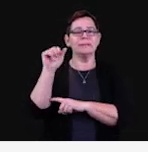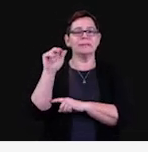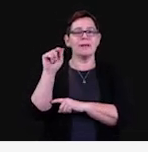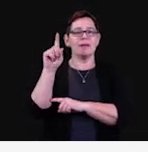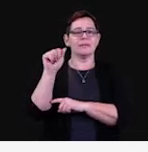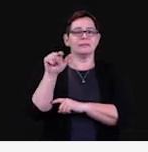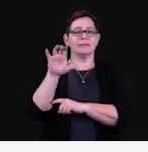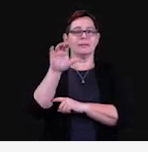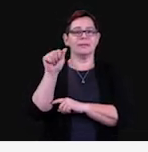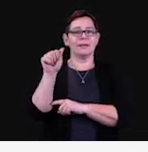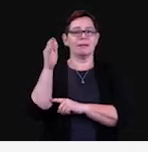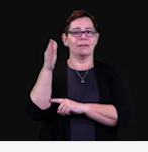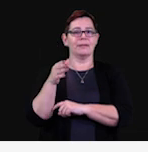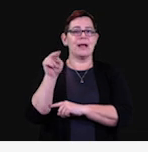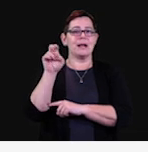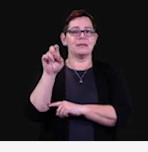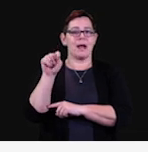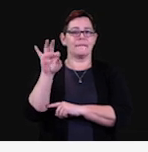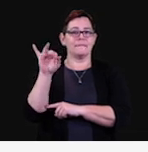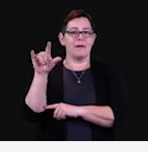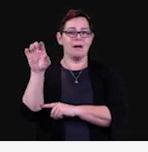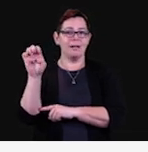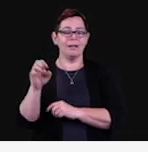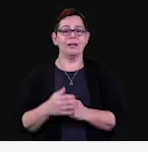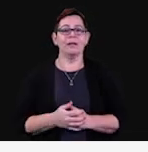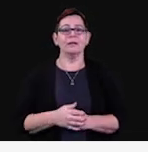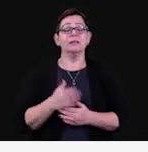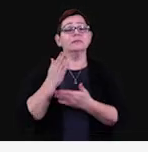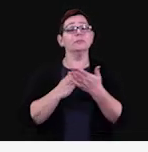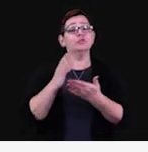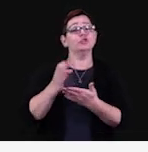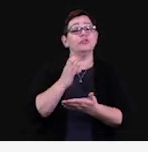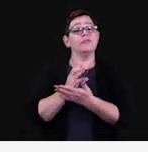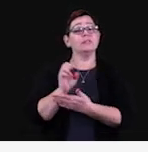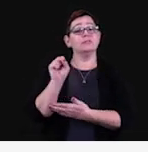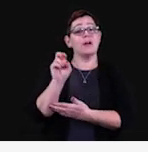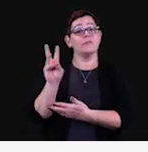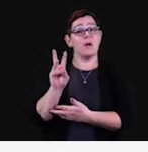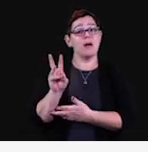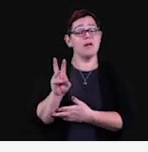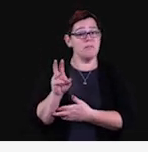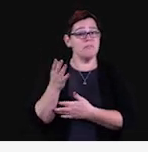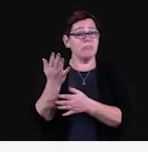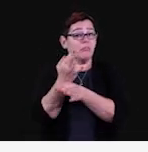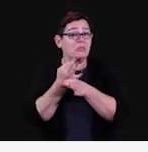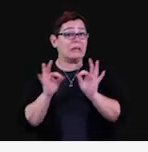Some certified software is even free to use. The tax software guides you through the process.